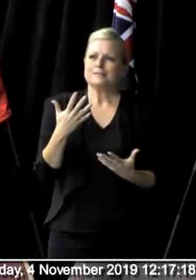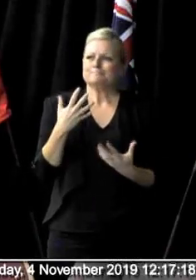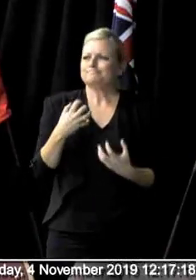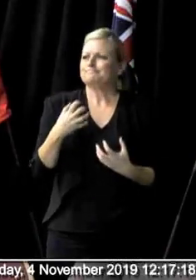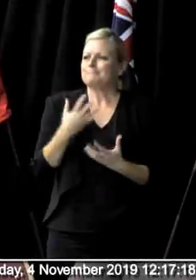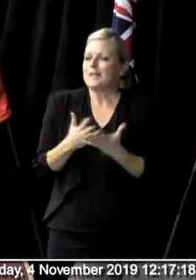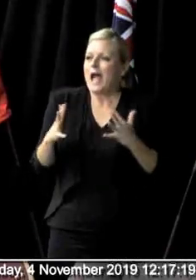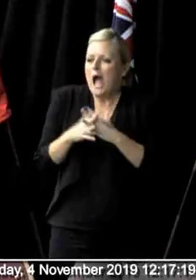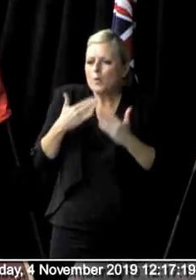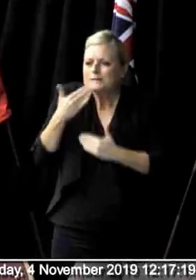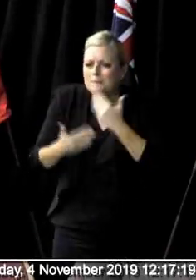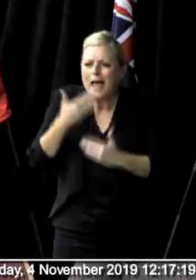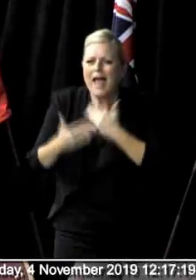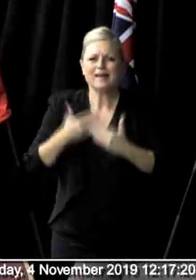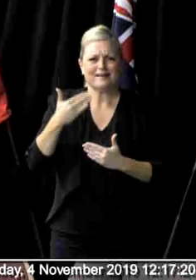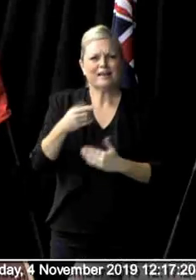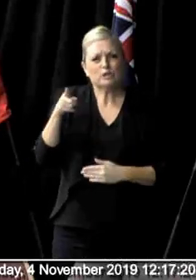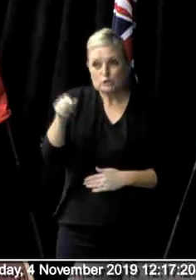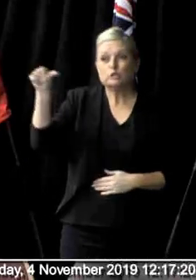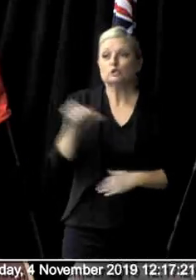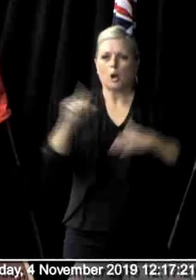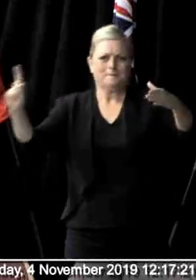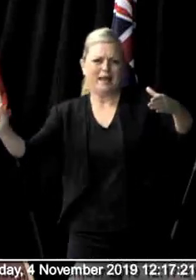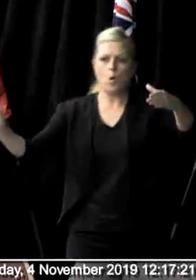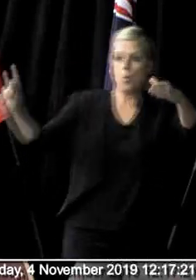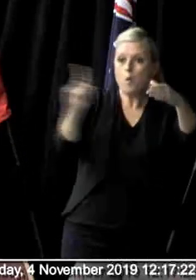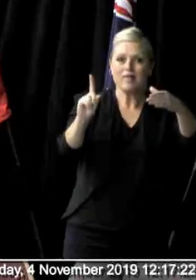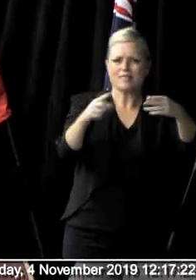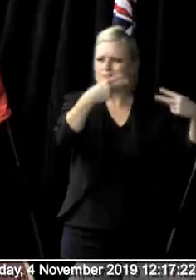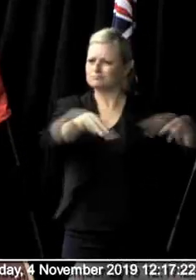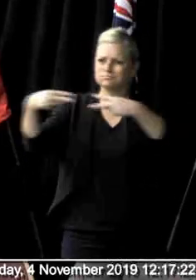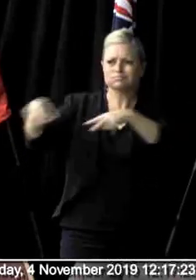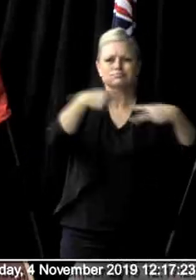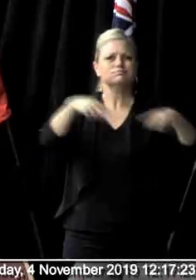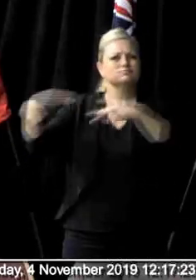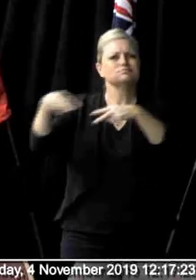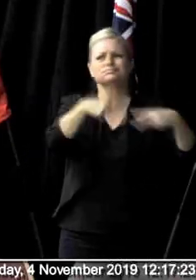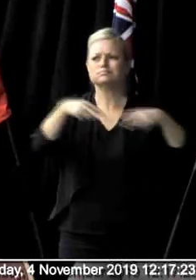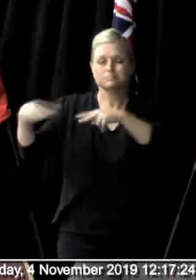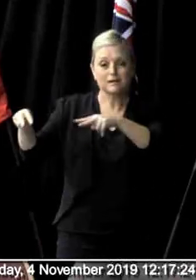of a reason why she shouldn’t have been in the group because she was doing everything she – and it’s a beautiful video.